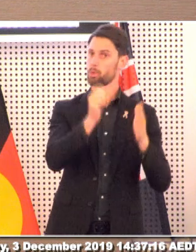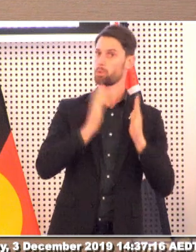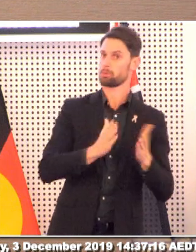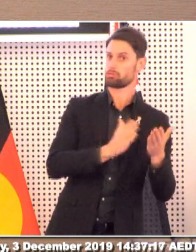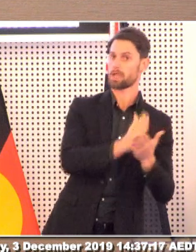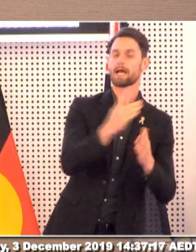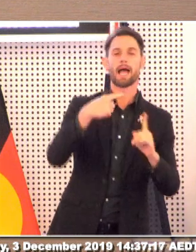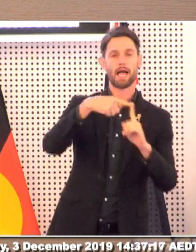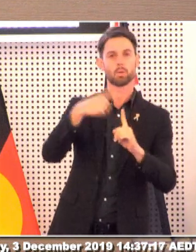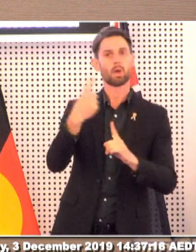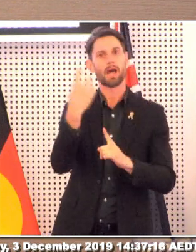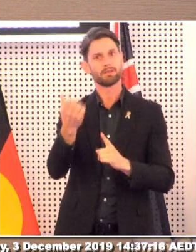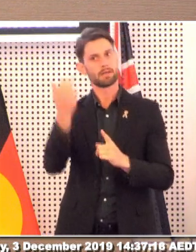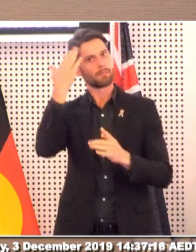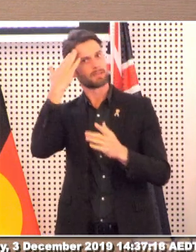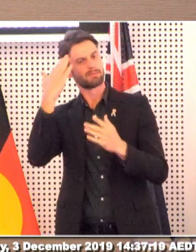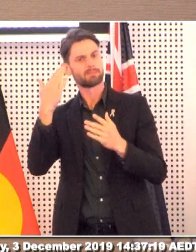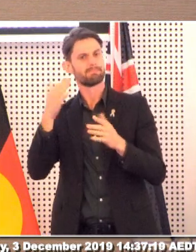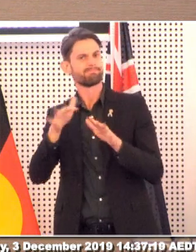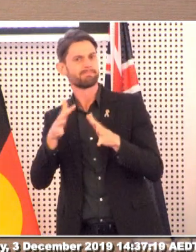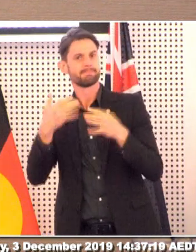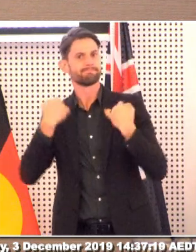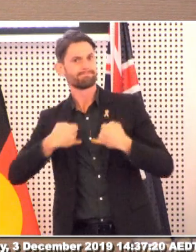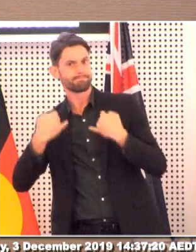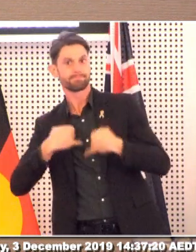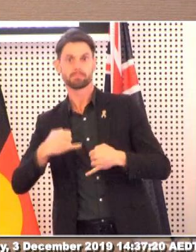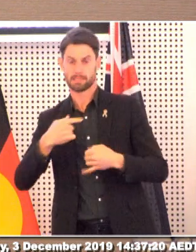So it’s viewed in everything that the office does.